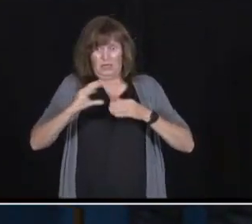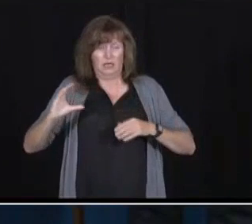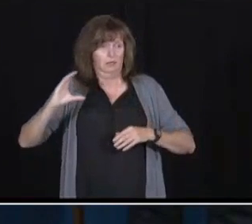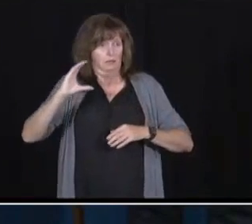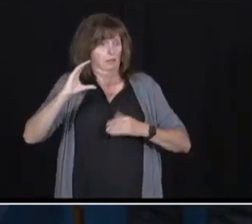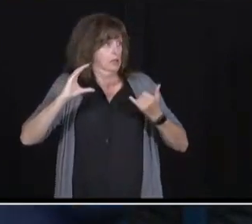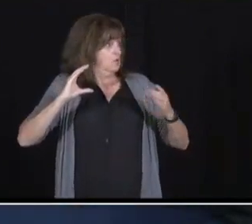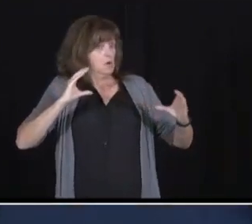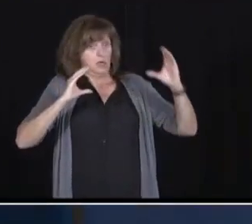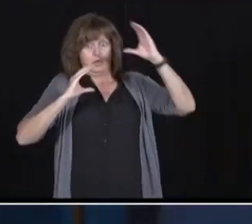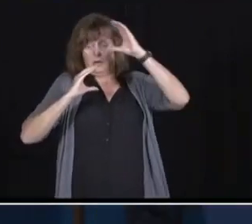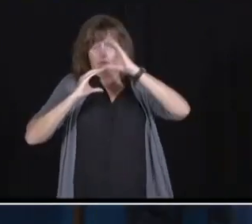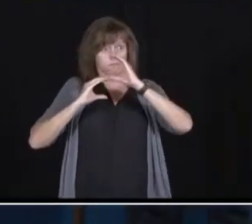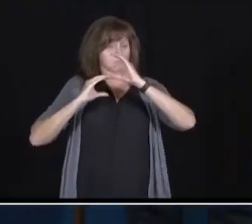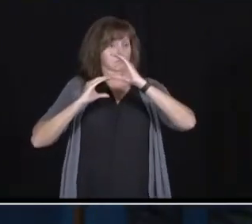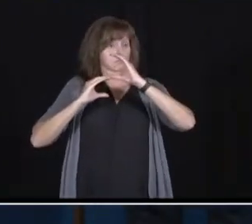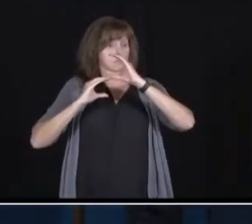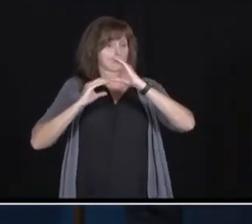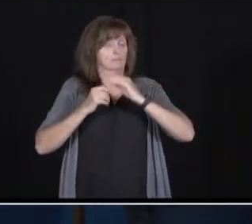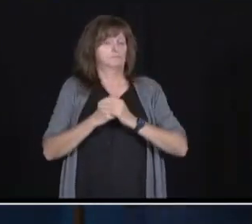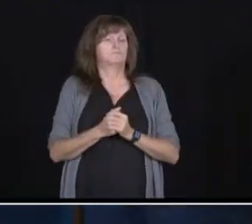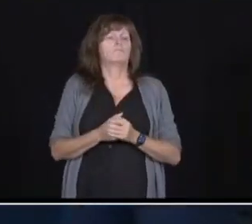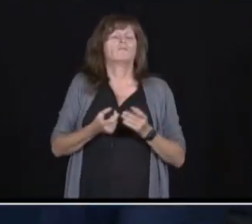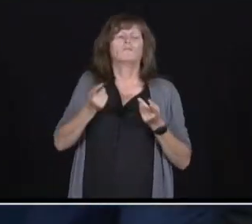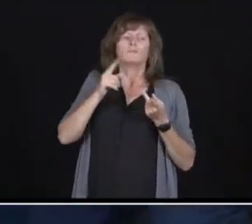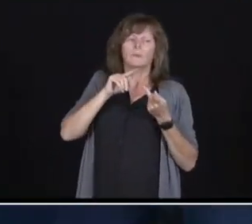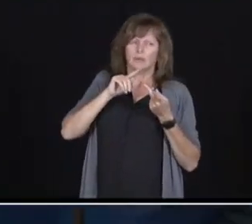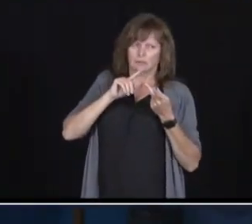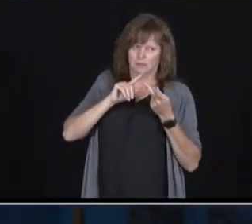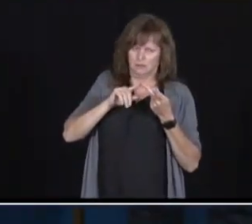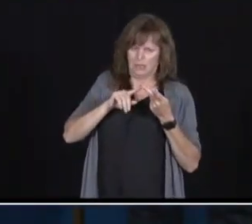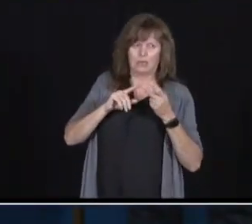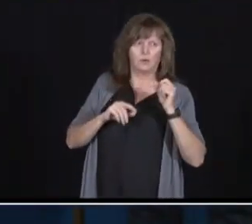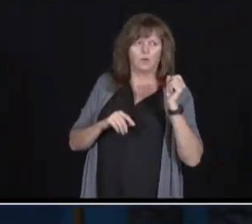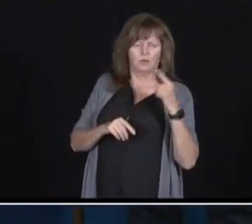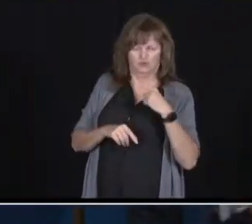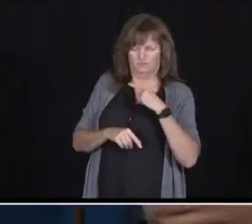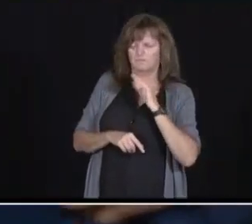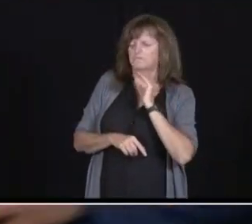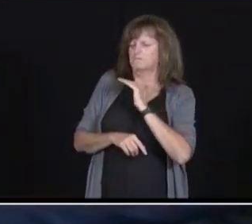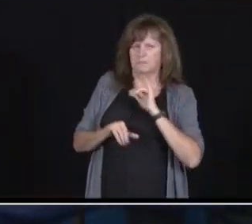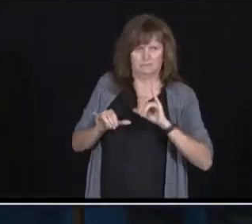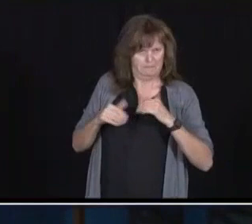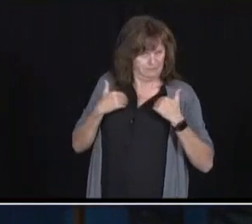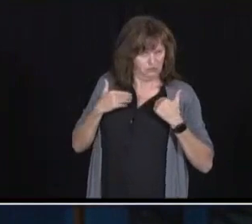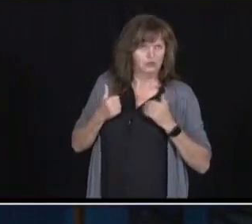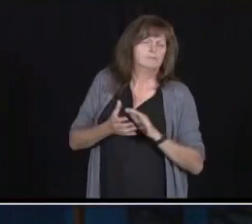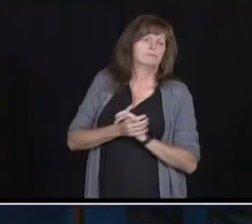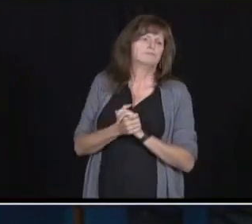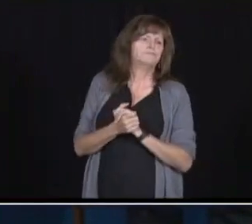operators to hire staff if required to clean those buses. So this is more funding on top of Ontario's already leading investment in the